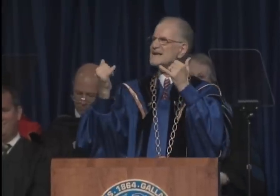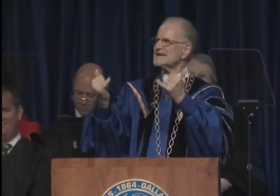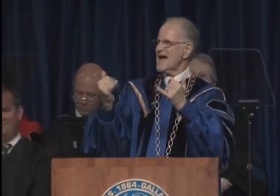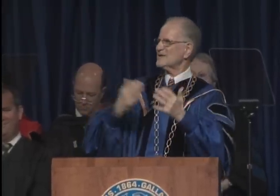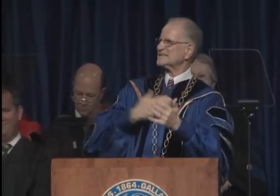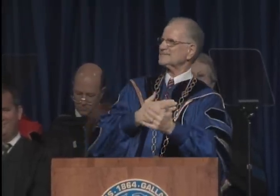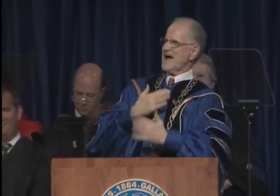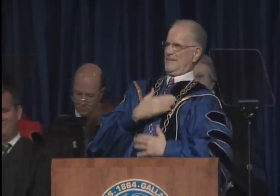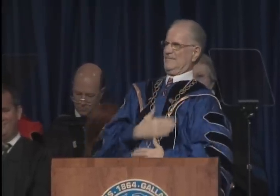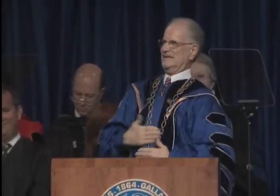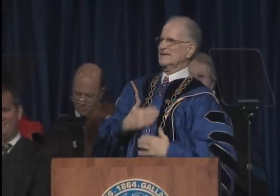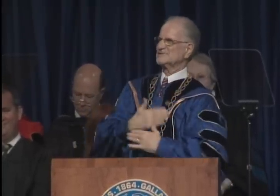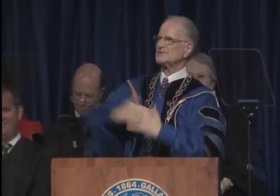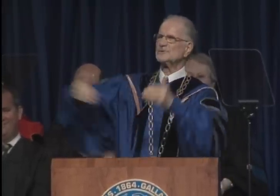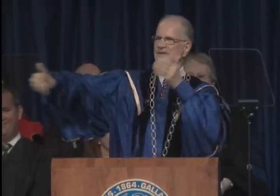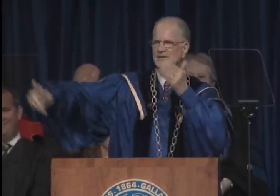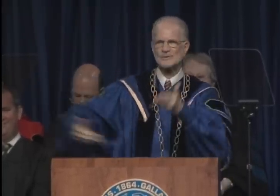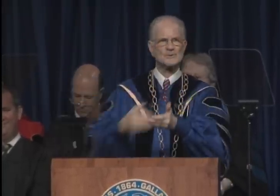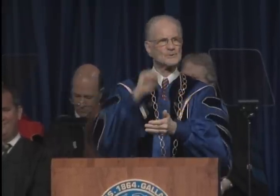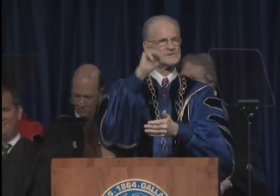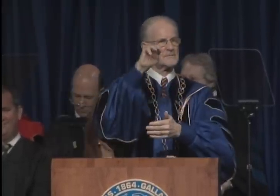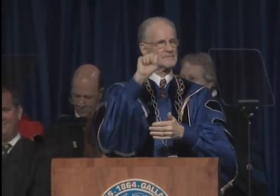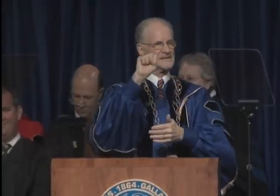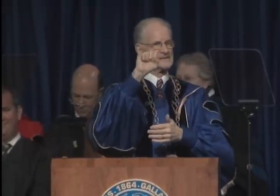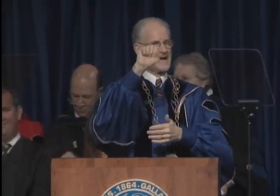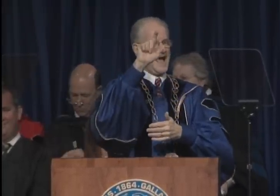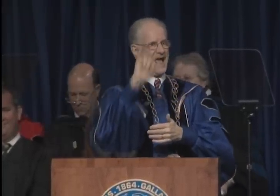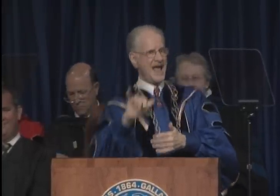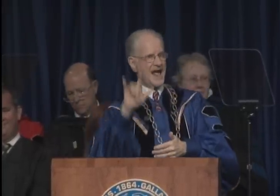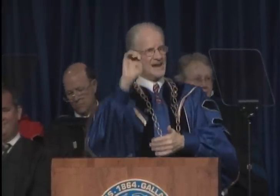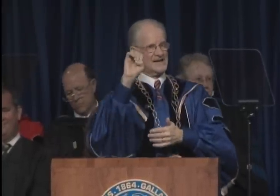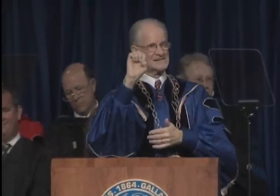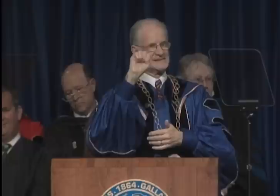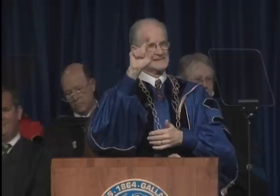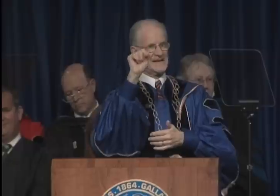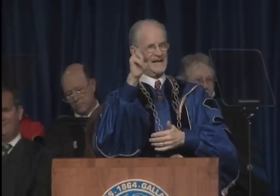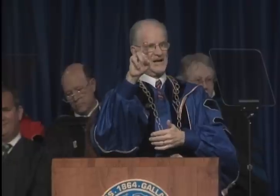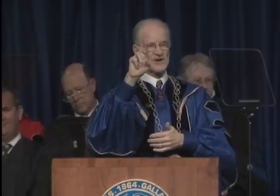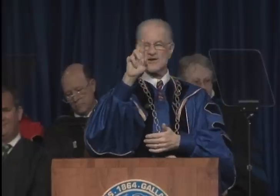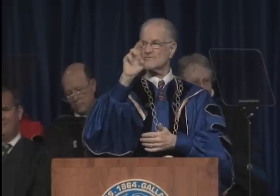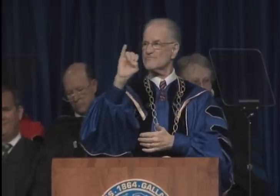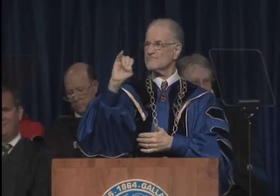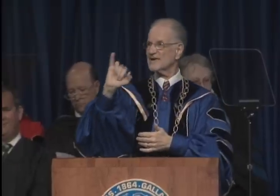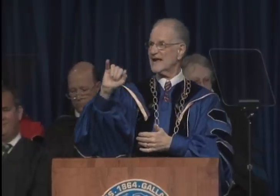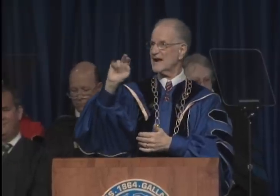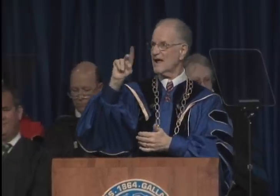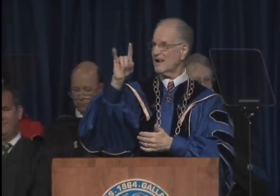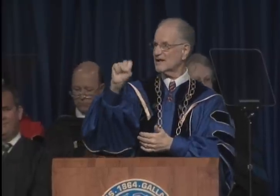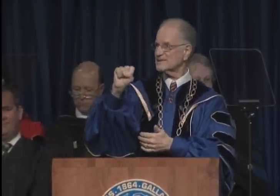Now it's my pleasure to introduce Ms. Alyce Slater Reynolds,